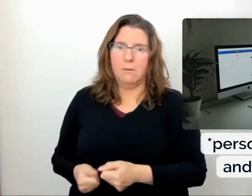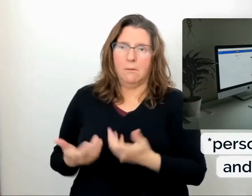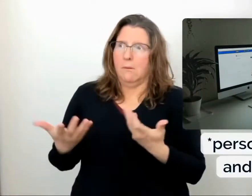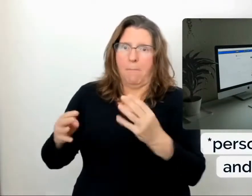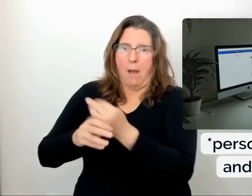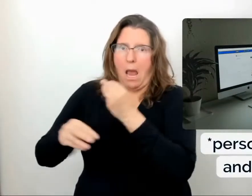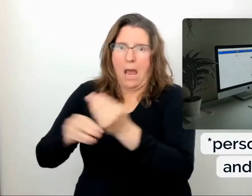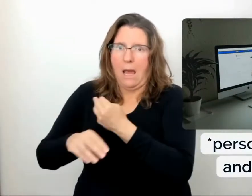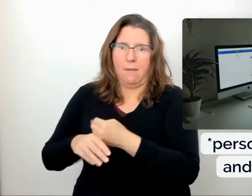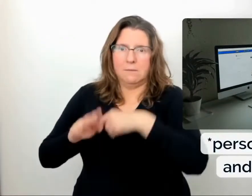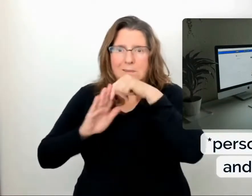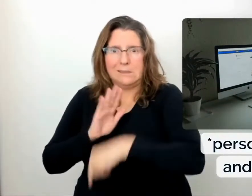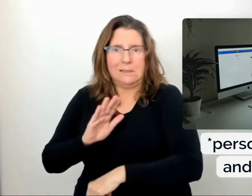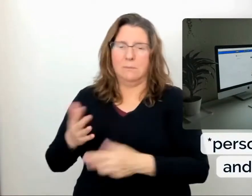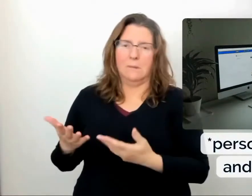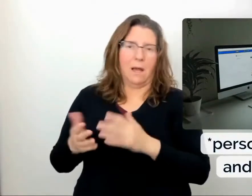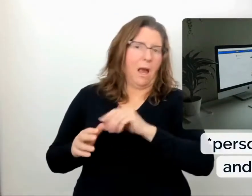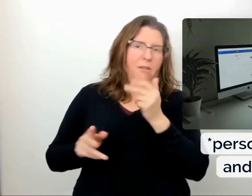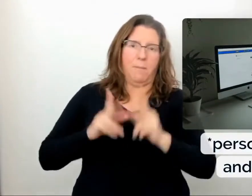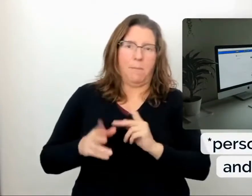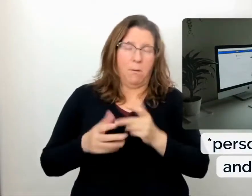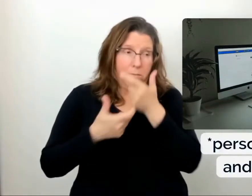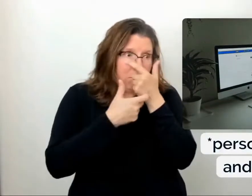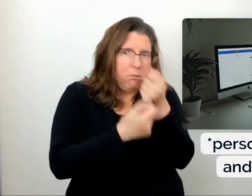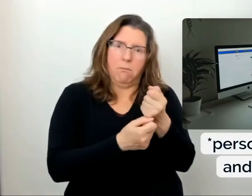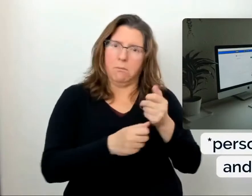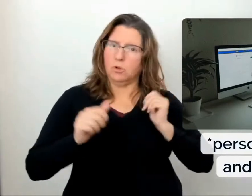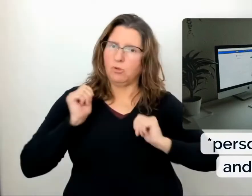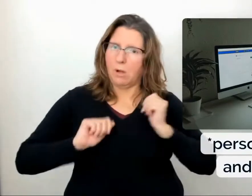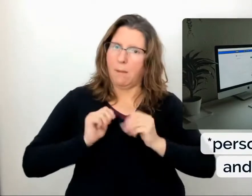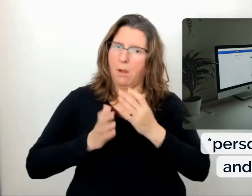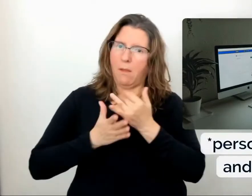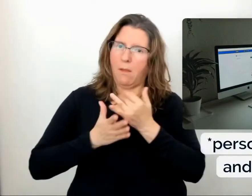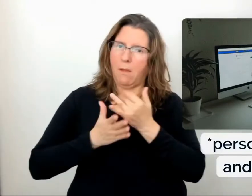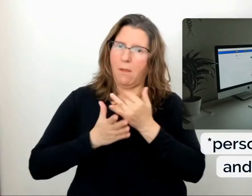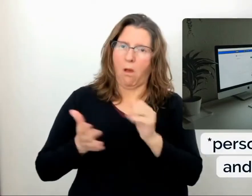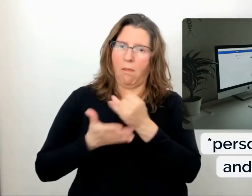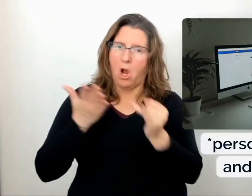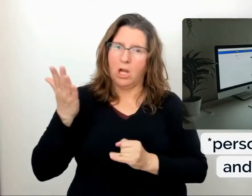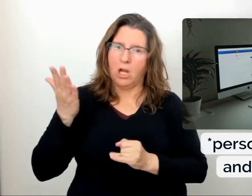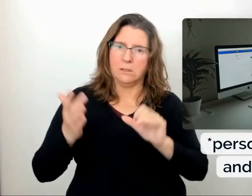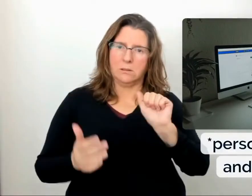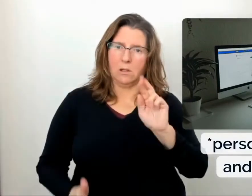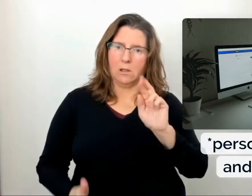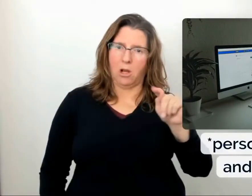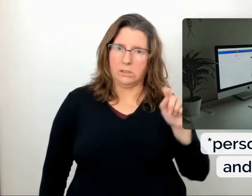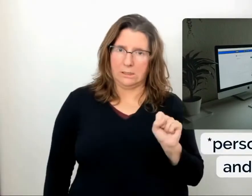Some may be more drawn to math, others performing arts, or fine arts. Each will be different.